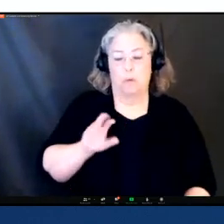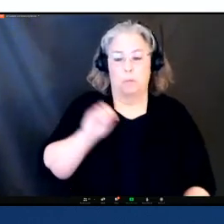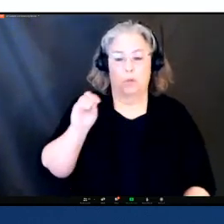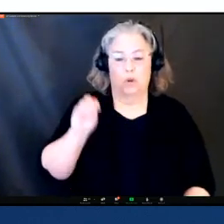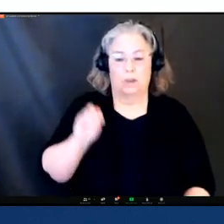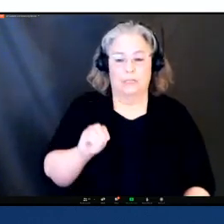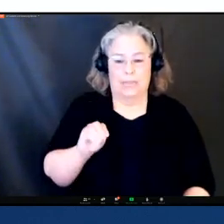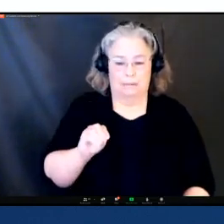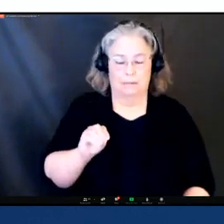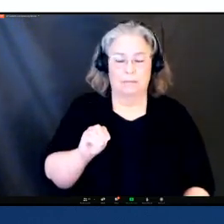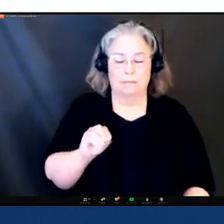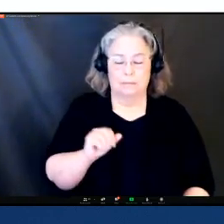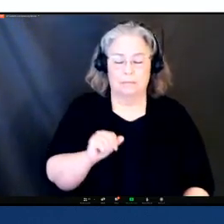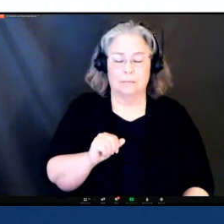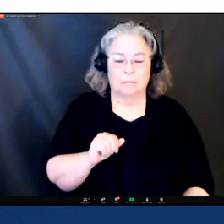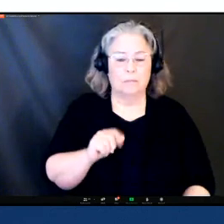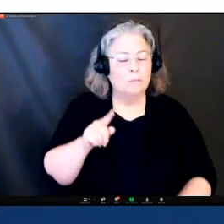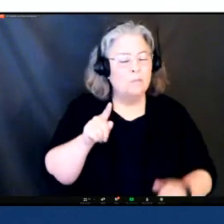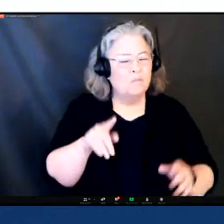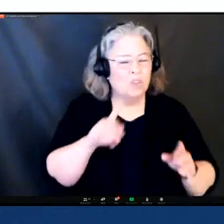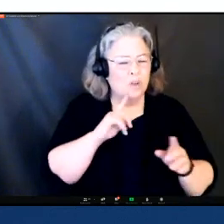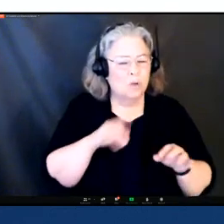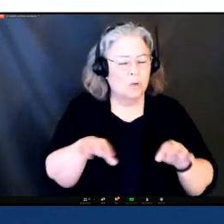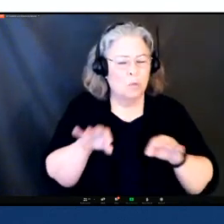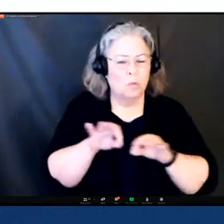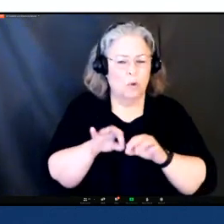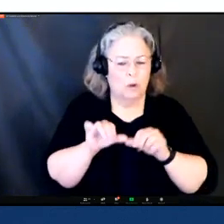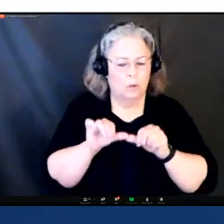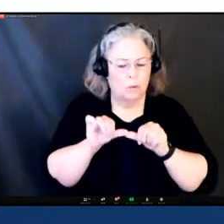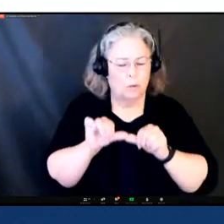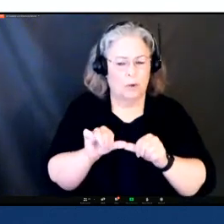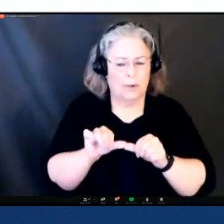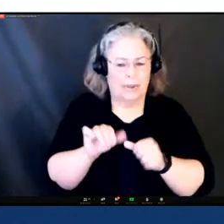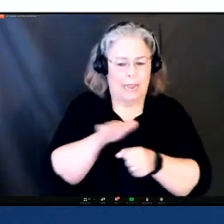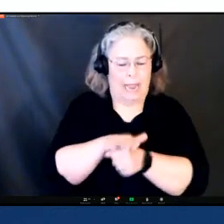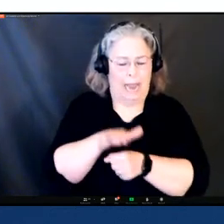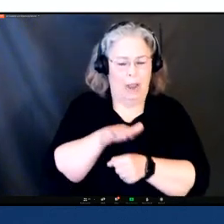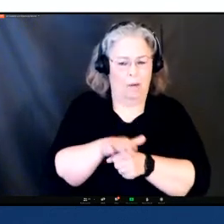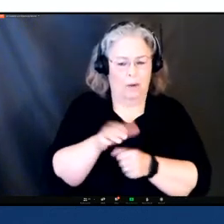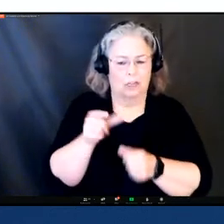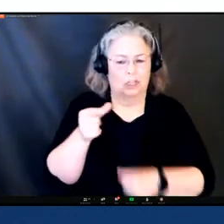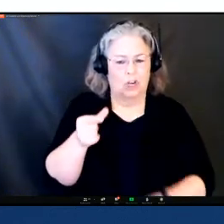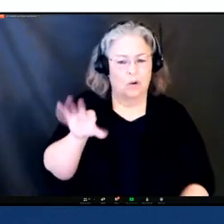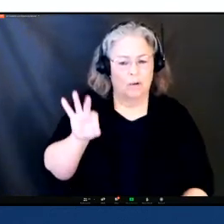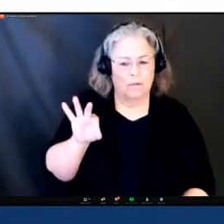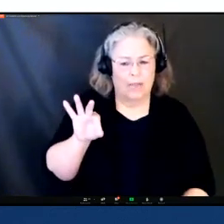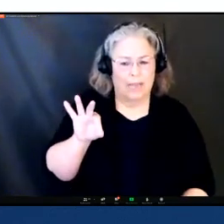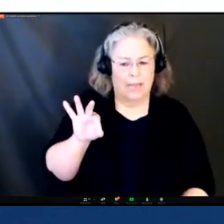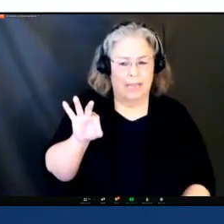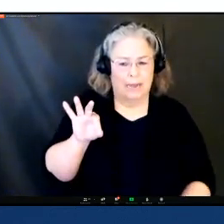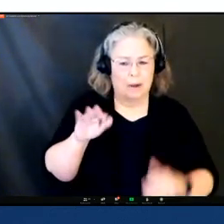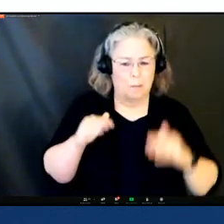And you know, this is important because maintaining an adequate general fund fund balance is a critical factor in ensurin